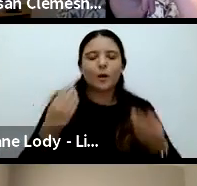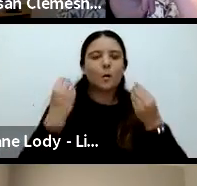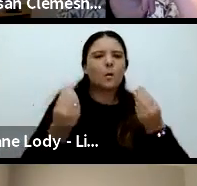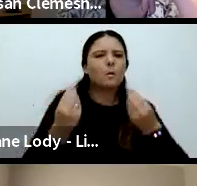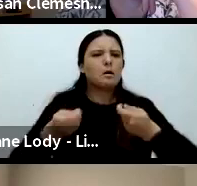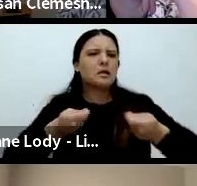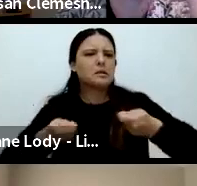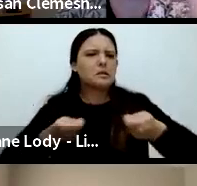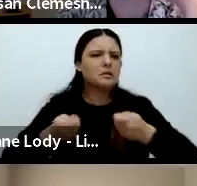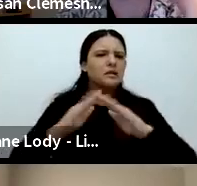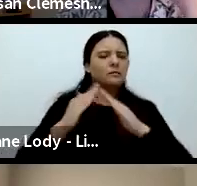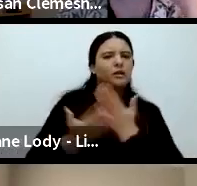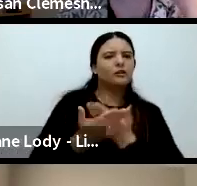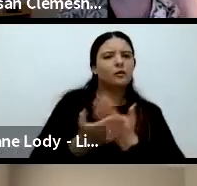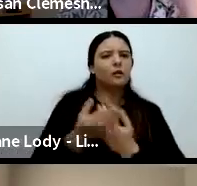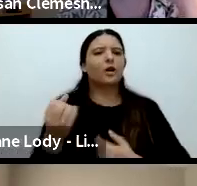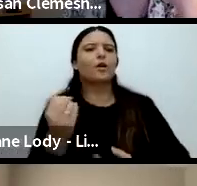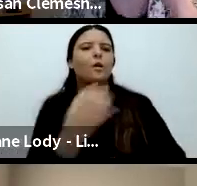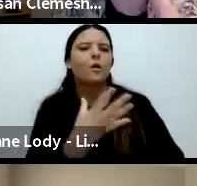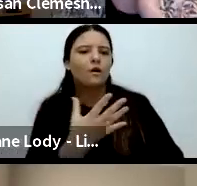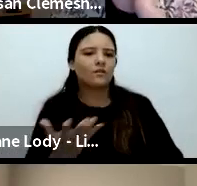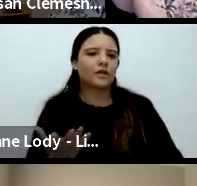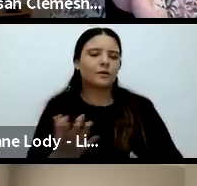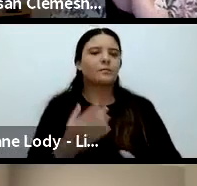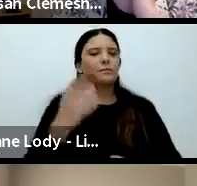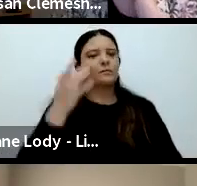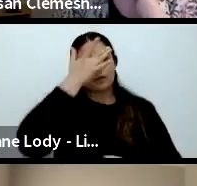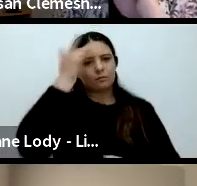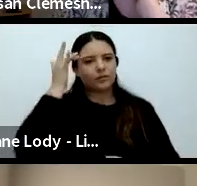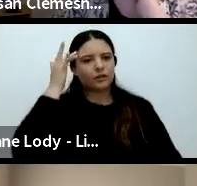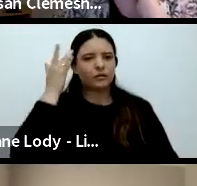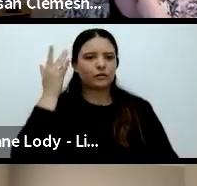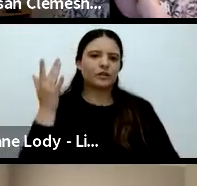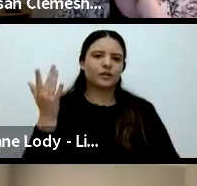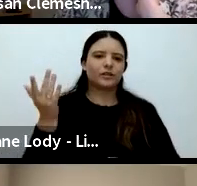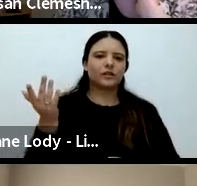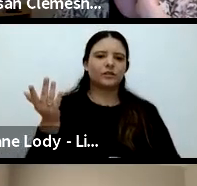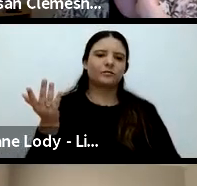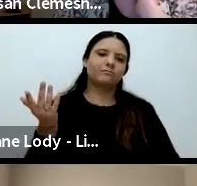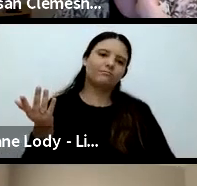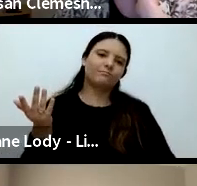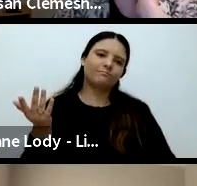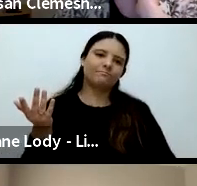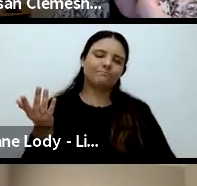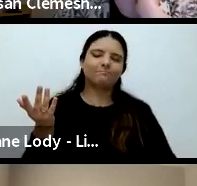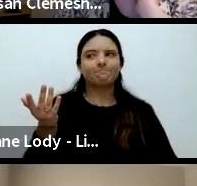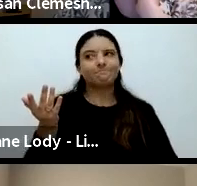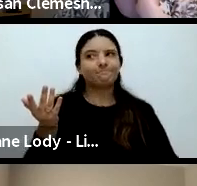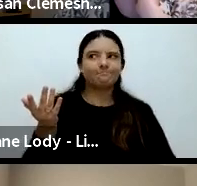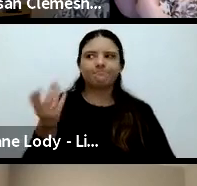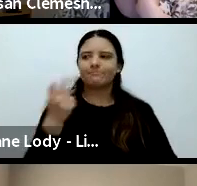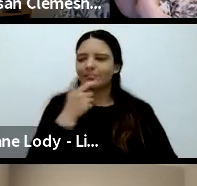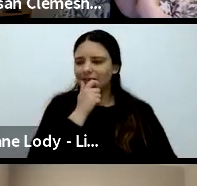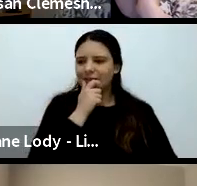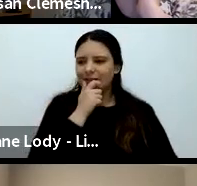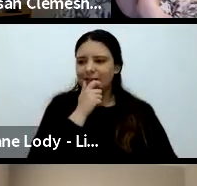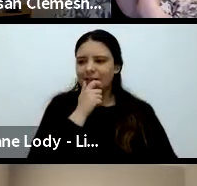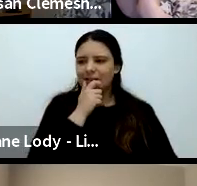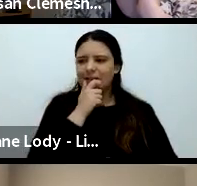But there are people who I think there are people who I think would much rather go. build build a school you know started a school, you know, start a school then. surrounding, you know, on a unit surrounding, you know, on a